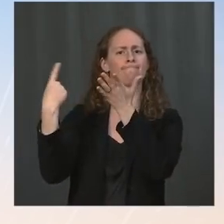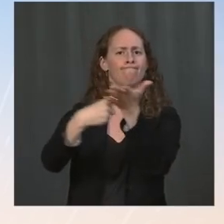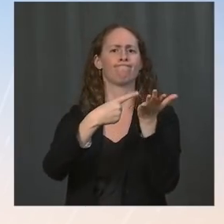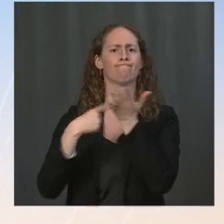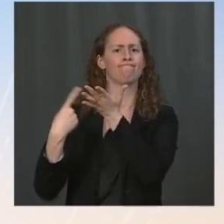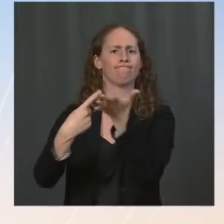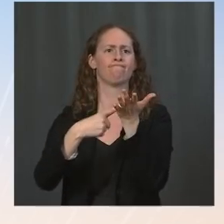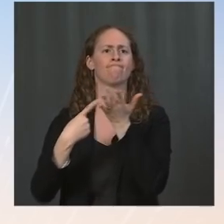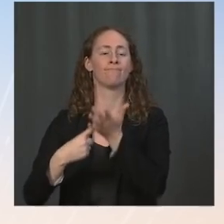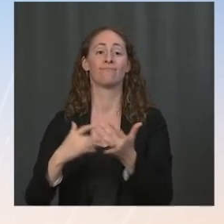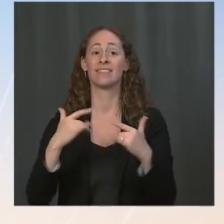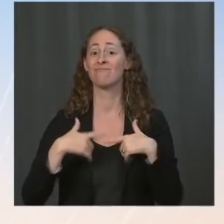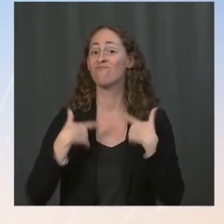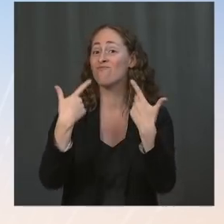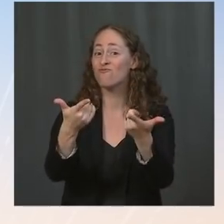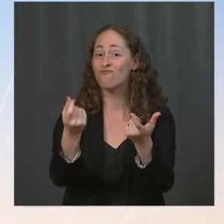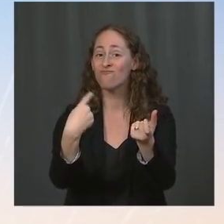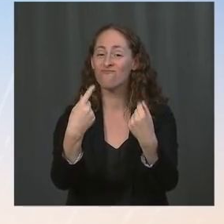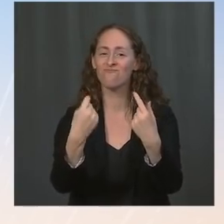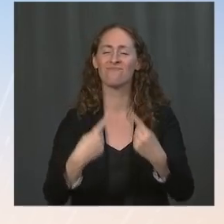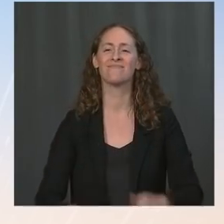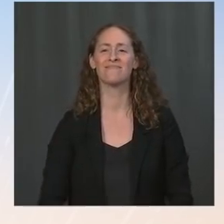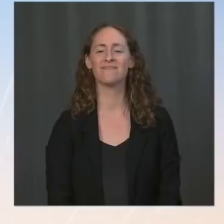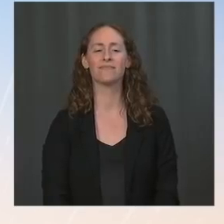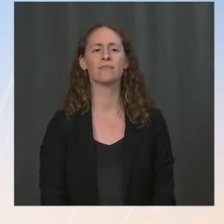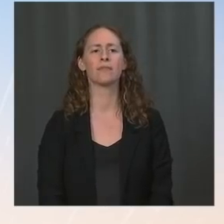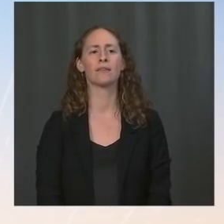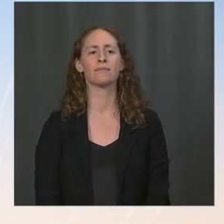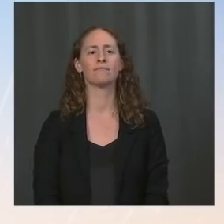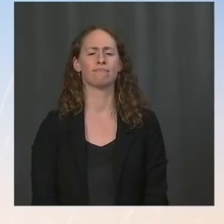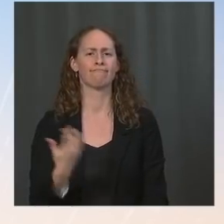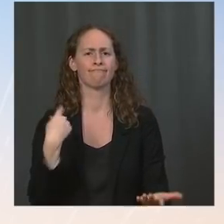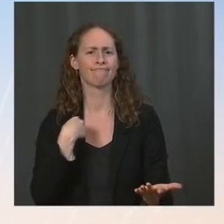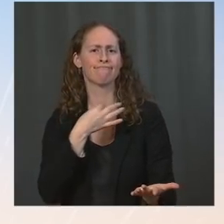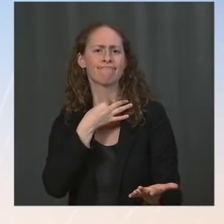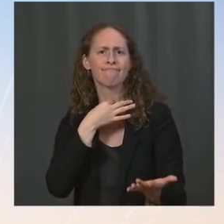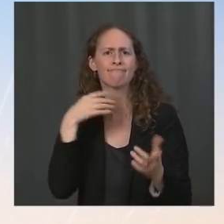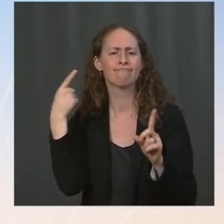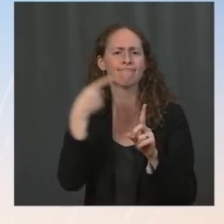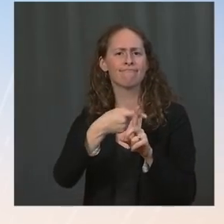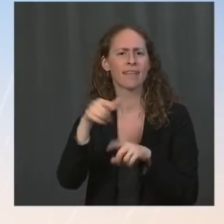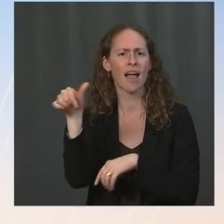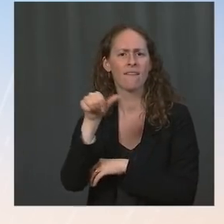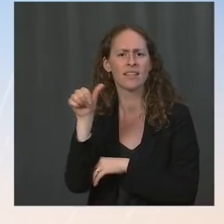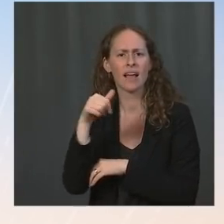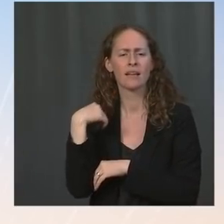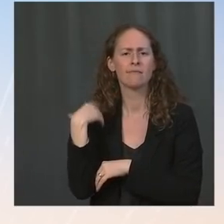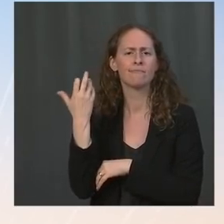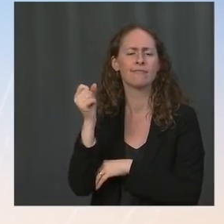The Press: Thanks, Jen. Switching to Afghanistan, as of yesterday, there were about 300 U.S. citizens